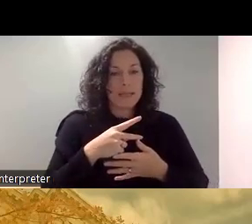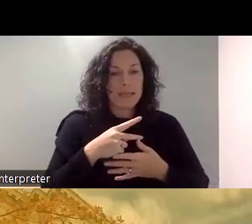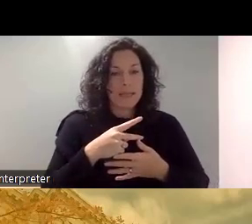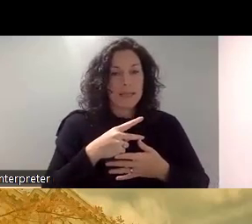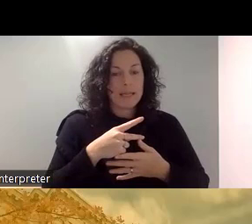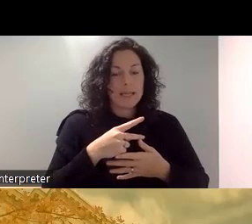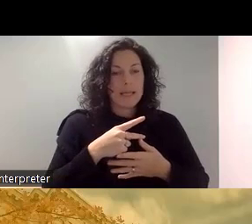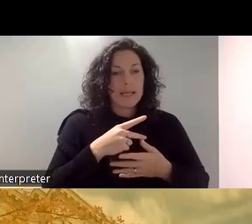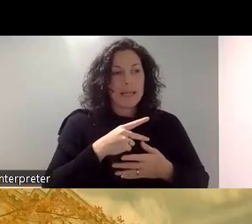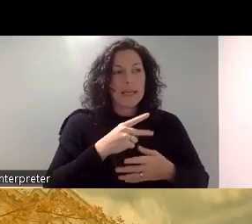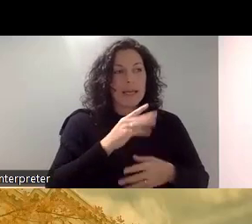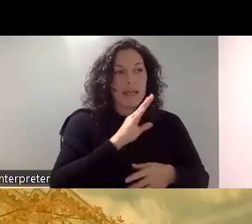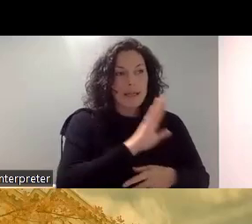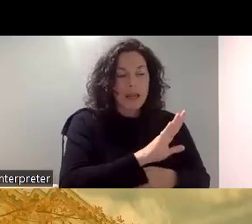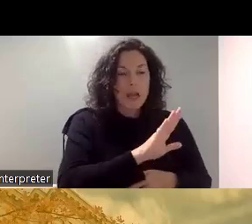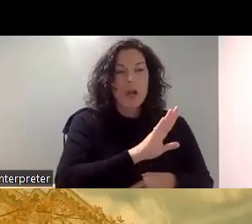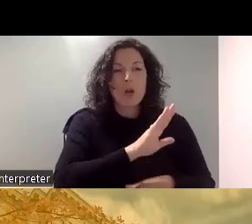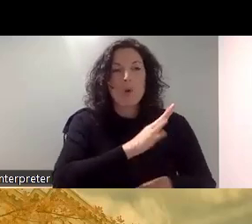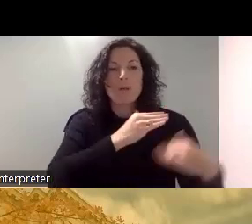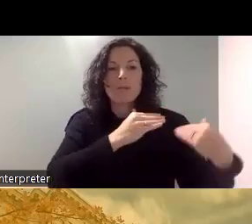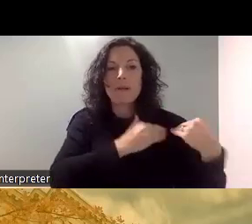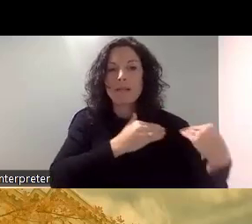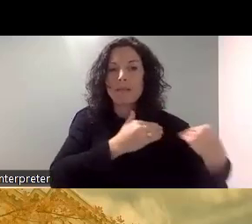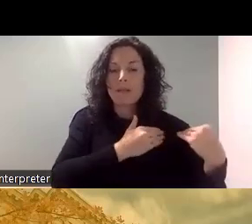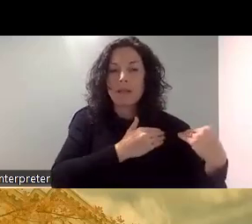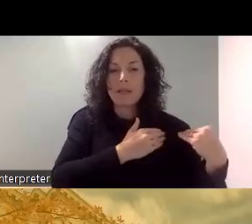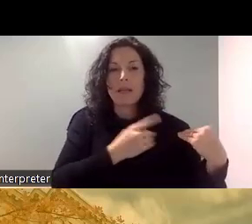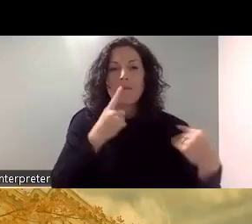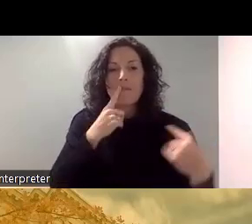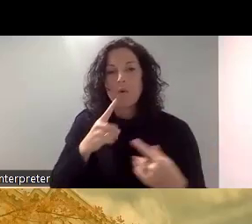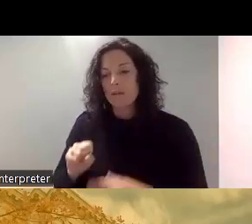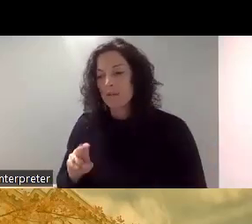for the subrecipients because you heard it said this morning.